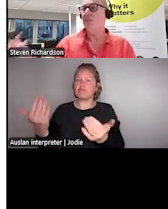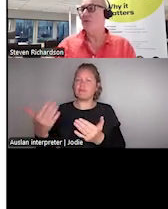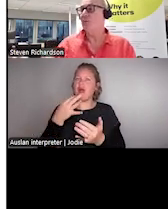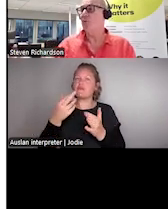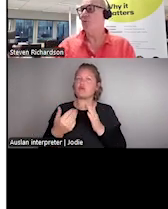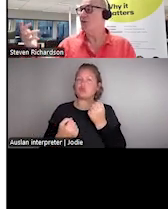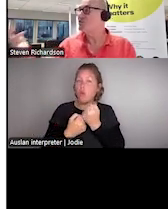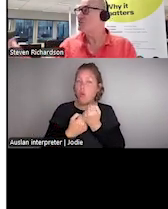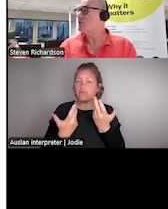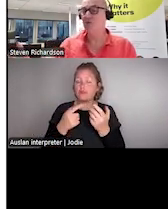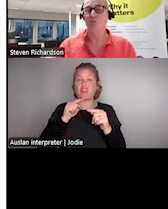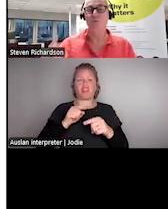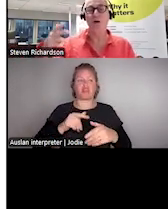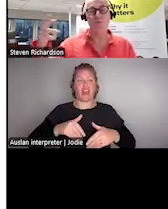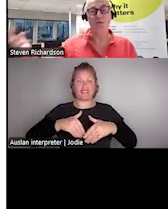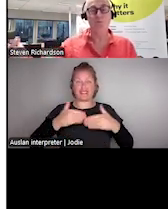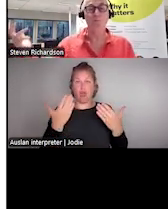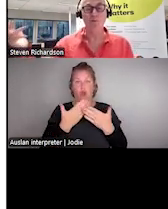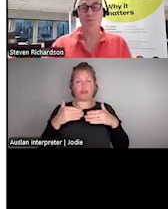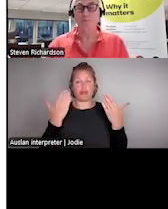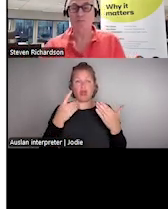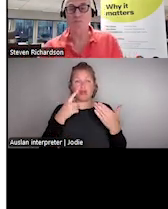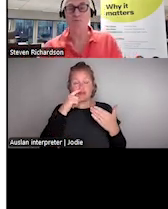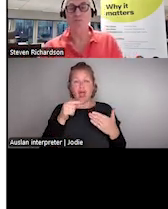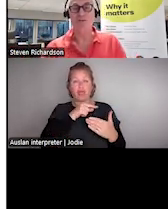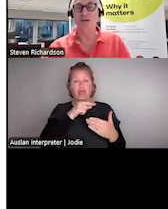Either people who can introduce you to other people who might be able to support you on the